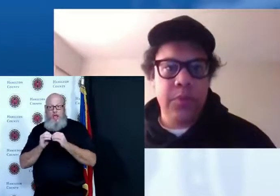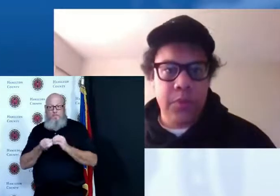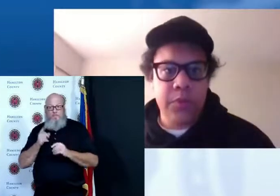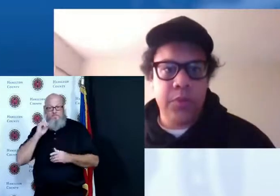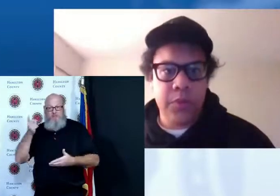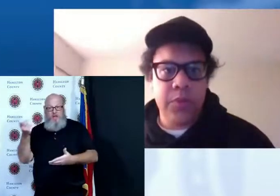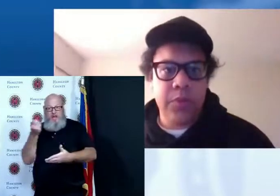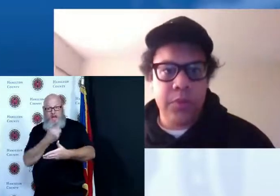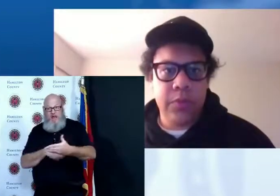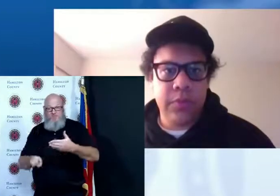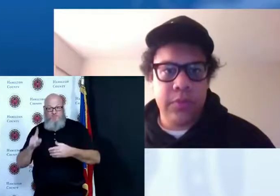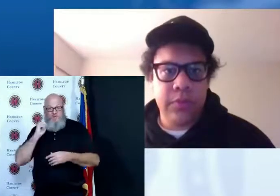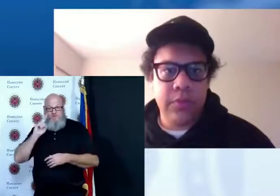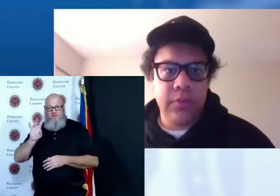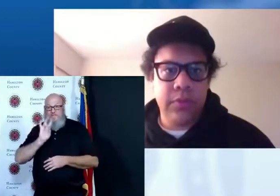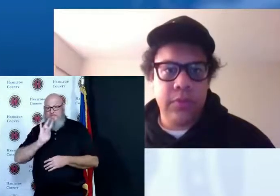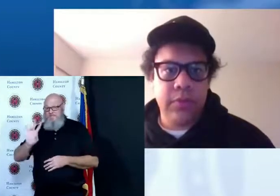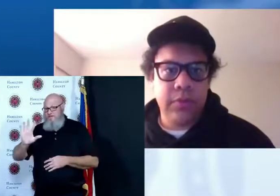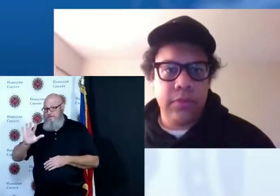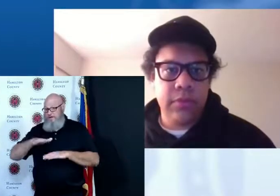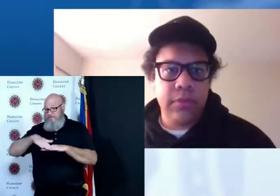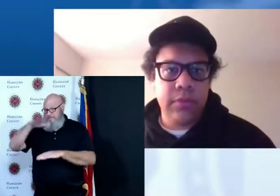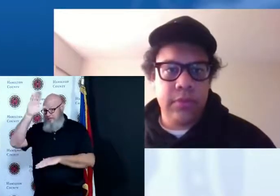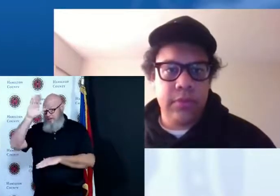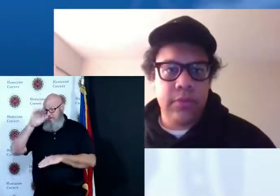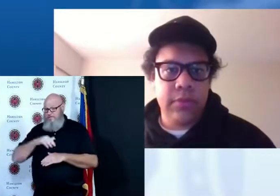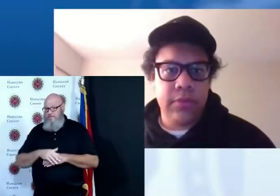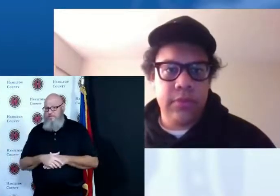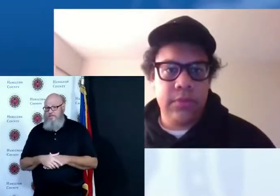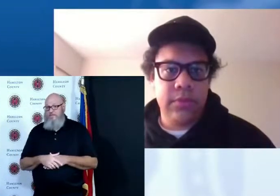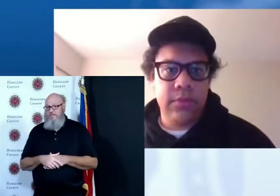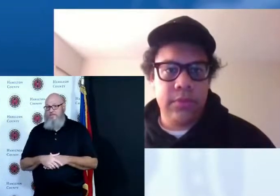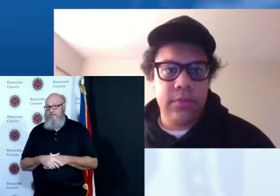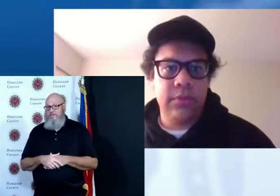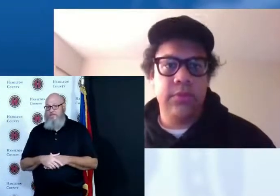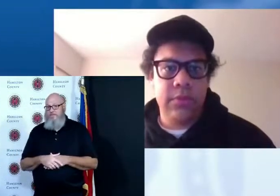folks and older and Hamilton County last week saw or for this week saw 8,100